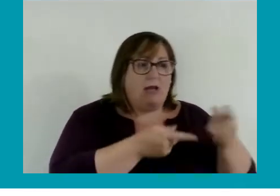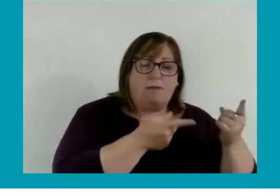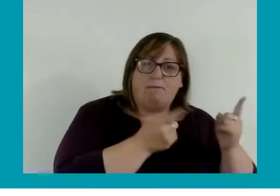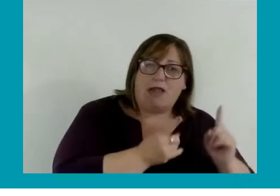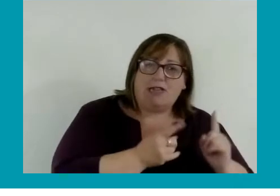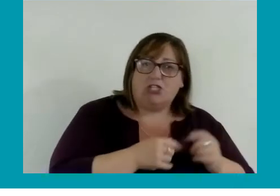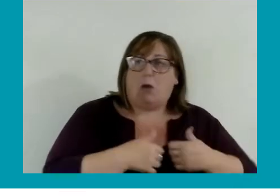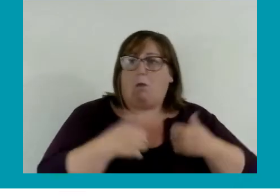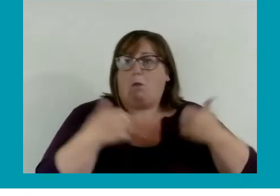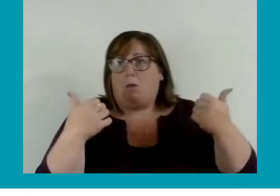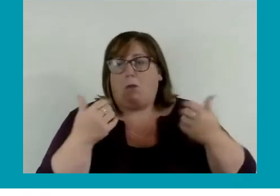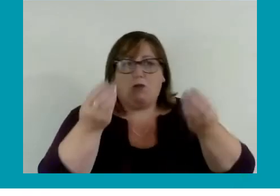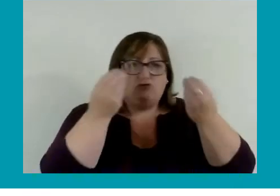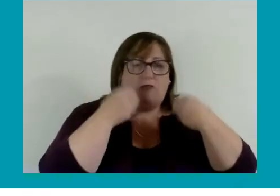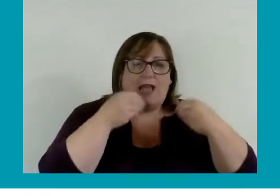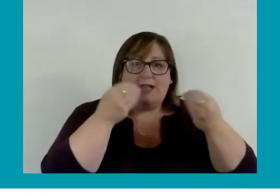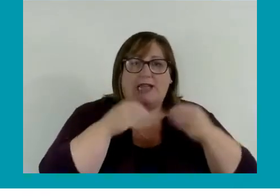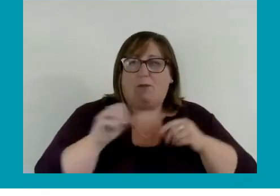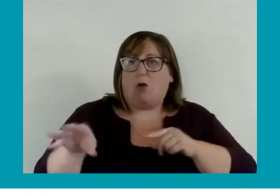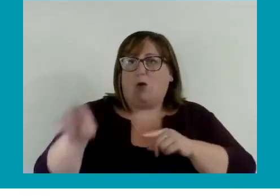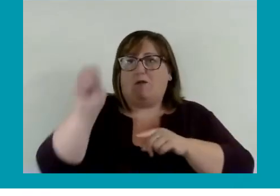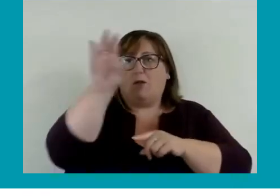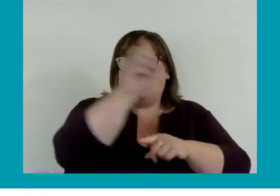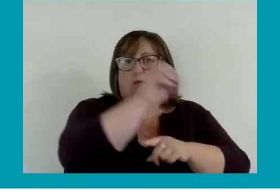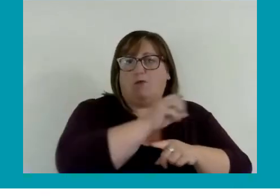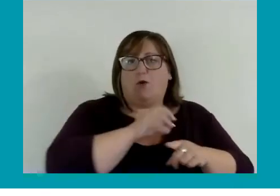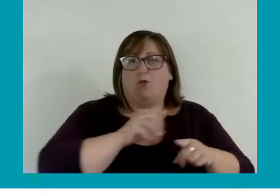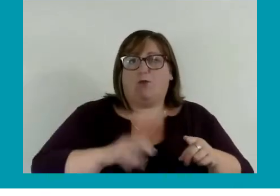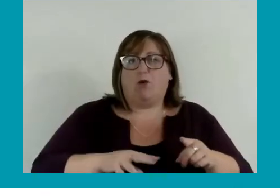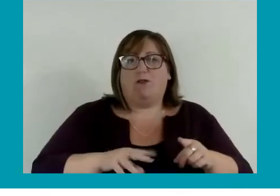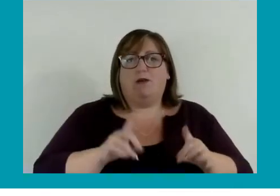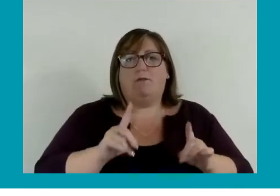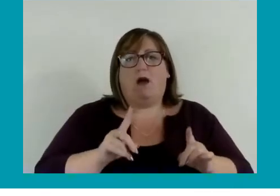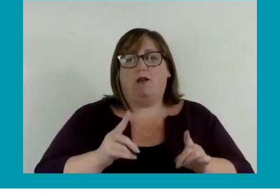and we moved around and progress was quite easy but over the years in the business that sort of